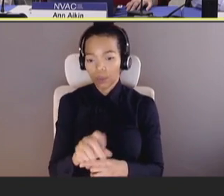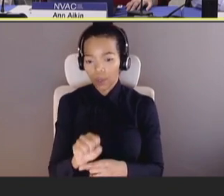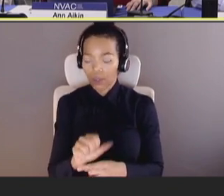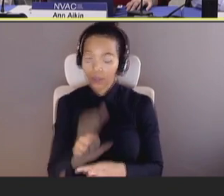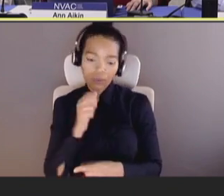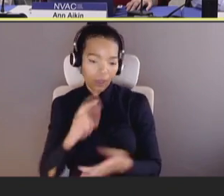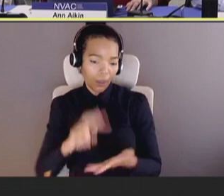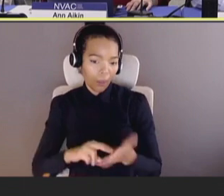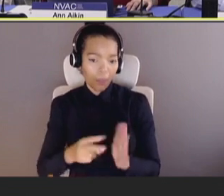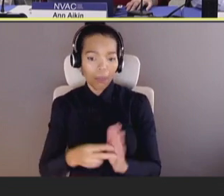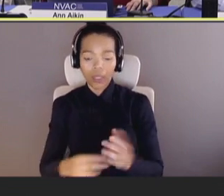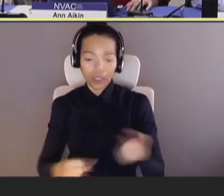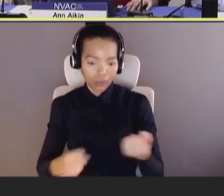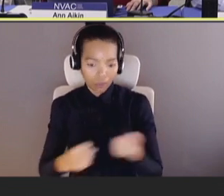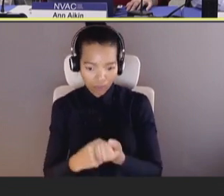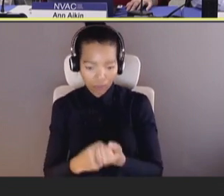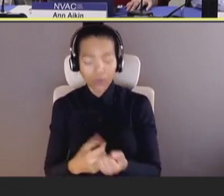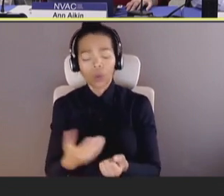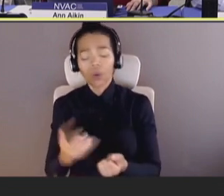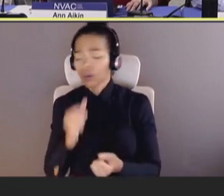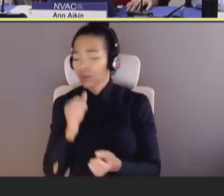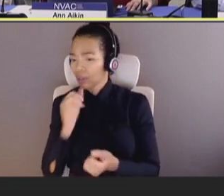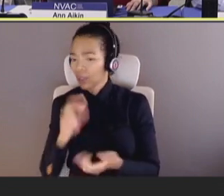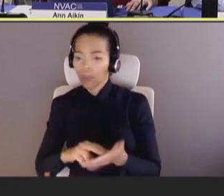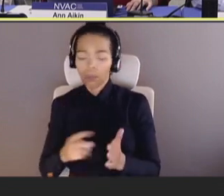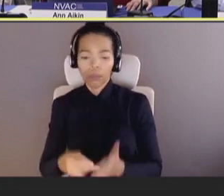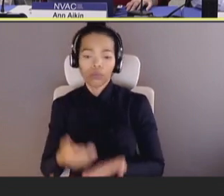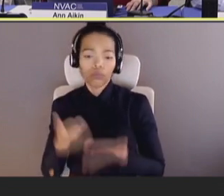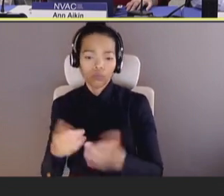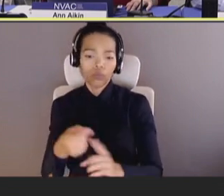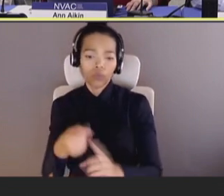or recommendation by the U.S. government, HHS, or NVAC.